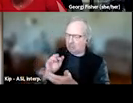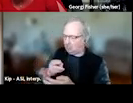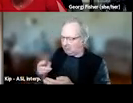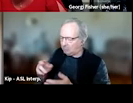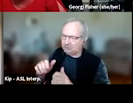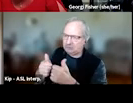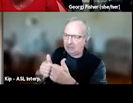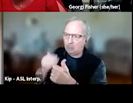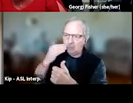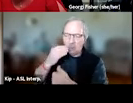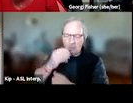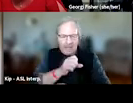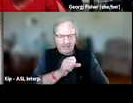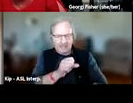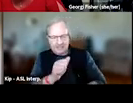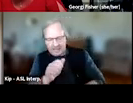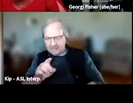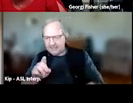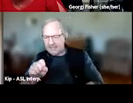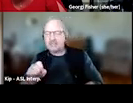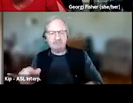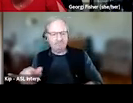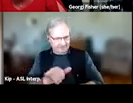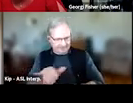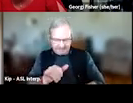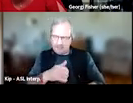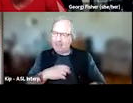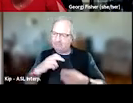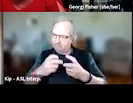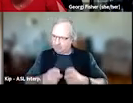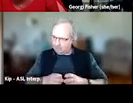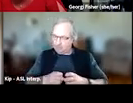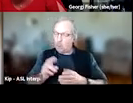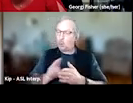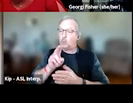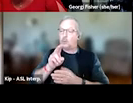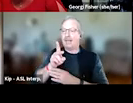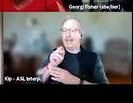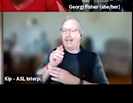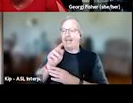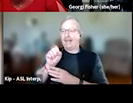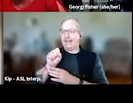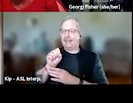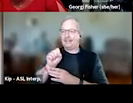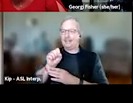that SSA and DDS have as well. And using Kate's gracious persistence